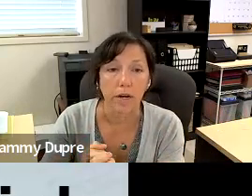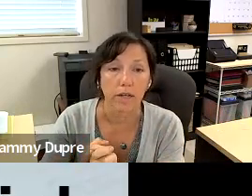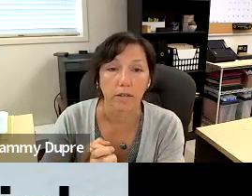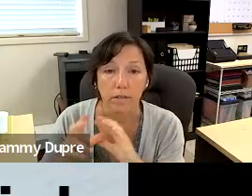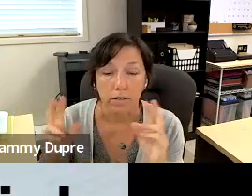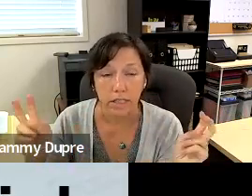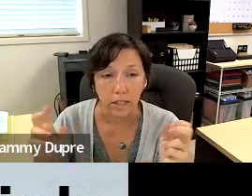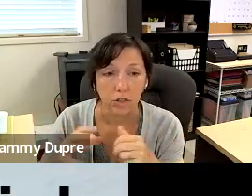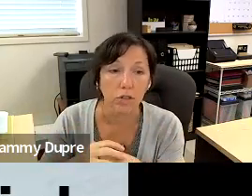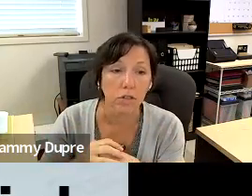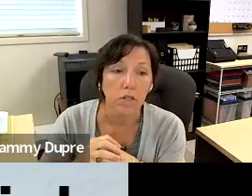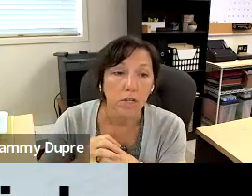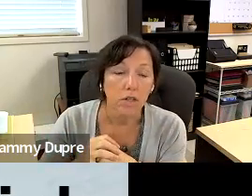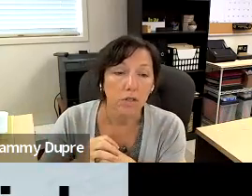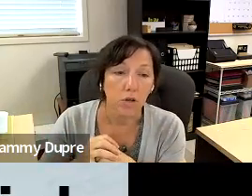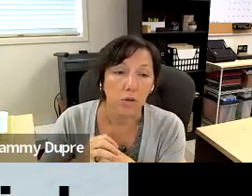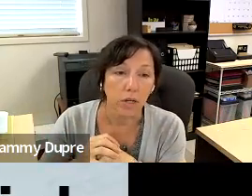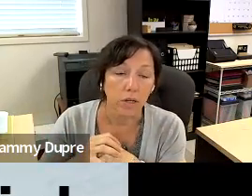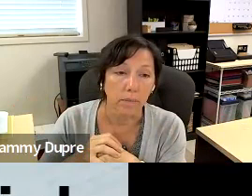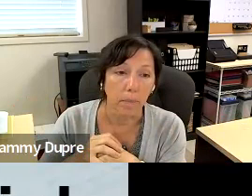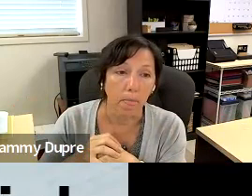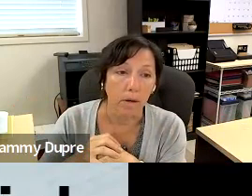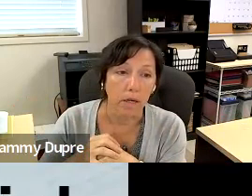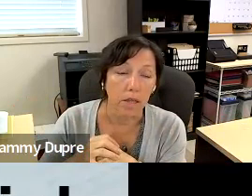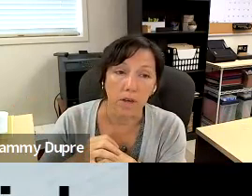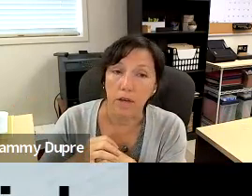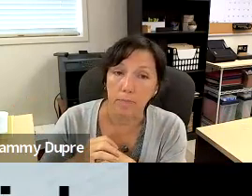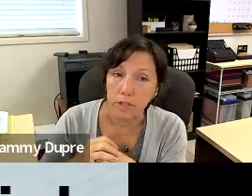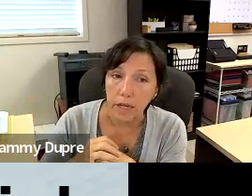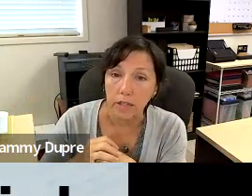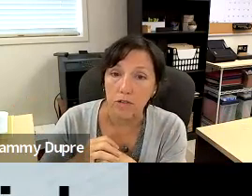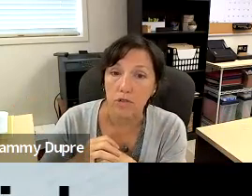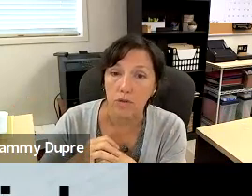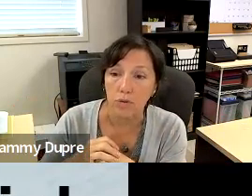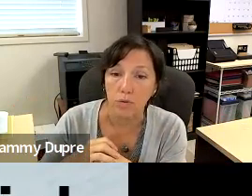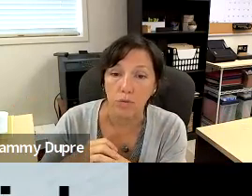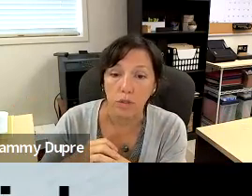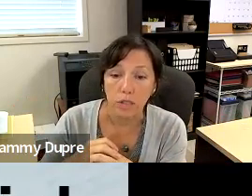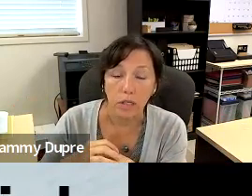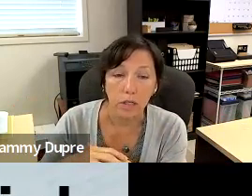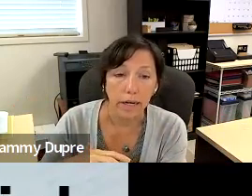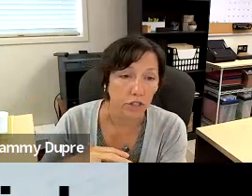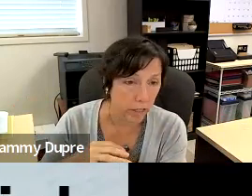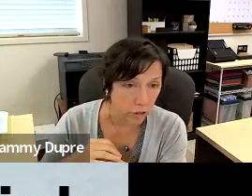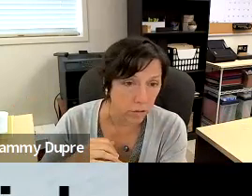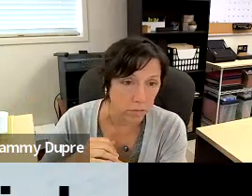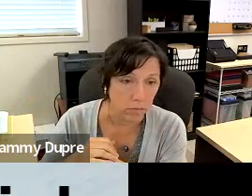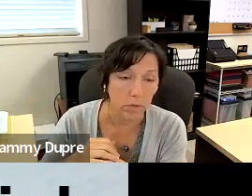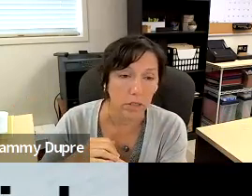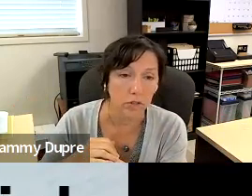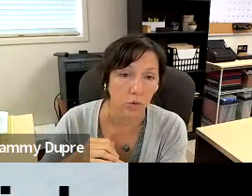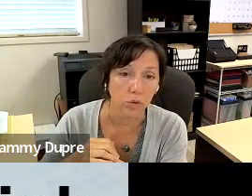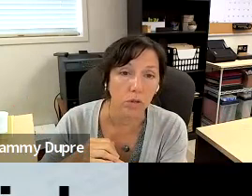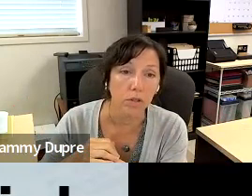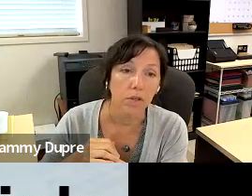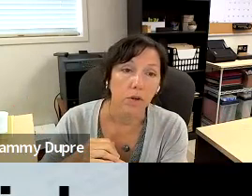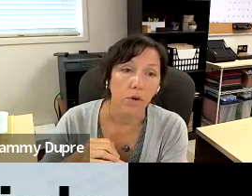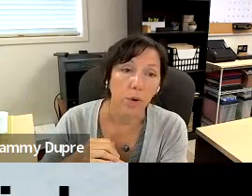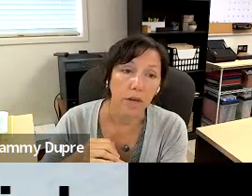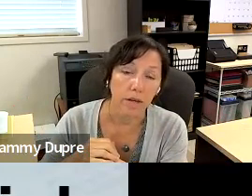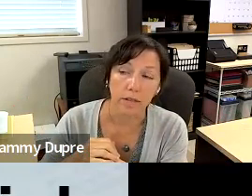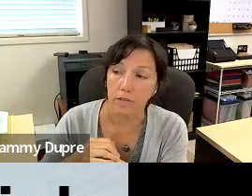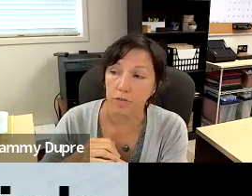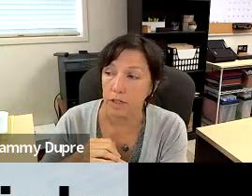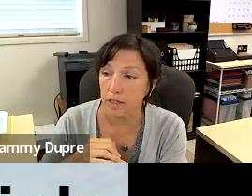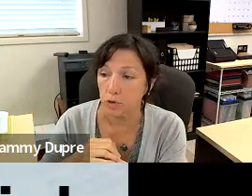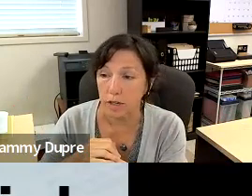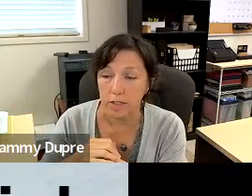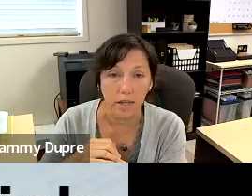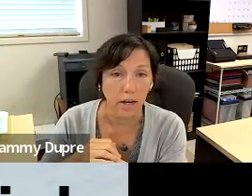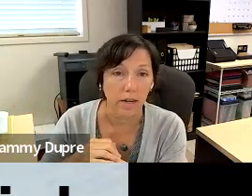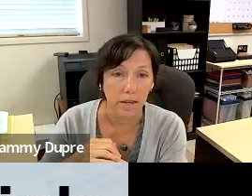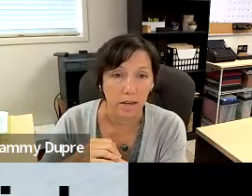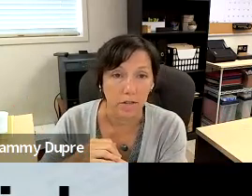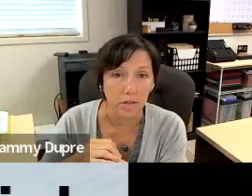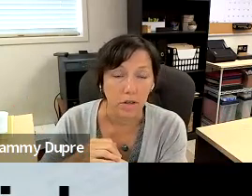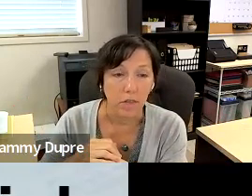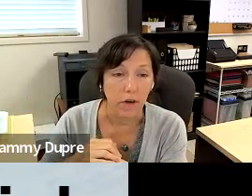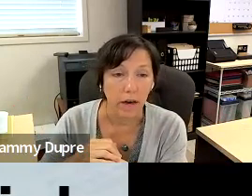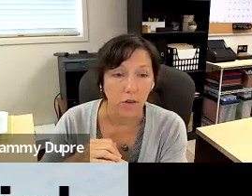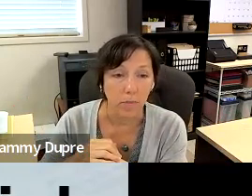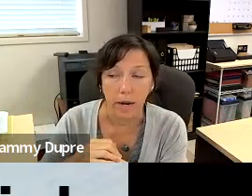Twelfth grade sector. So, anything that pertains to Oh, education and school. We can definitely address any kind of needs.